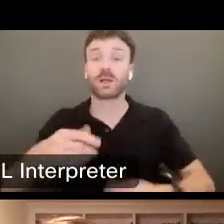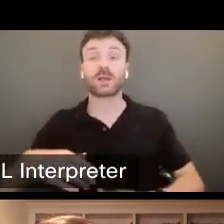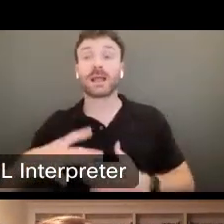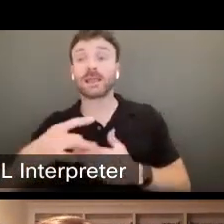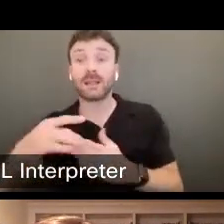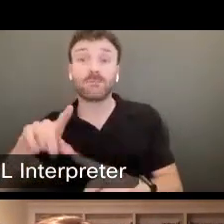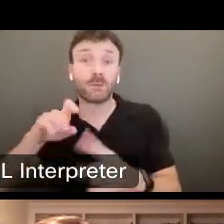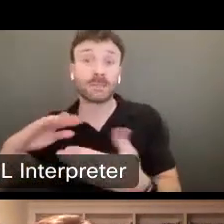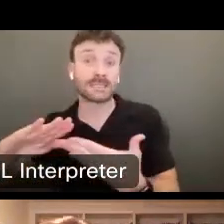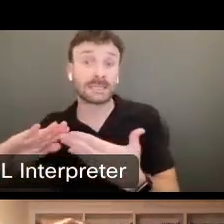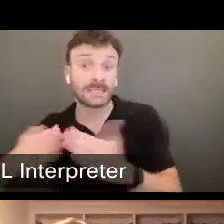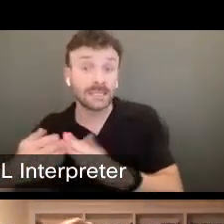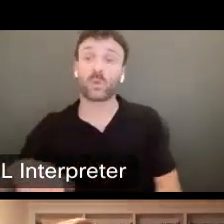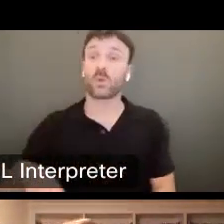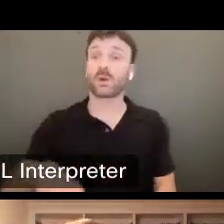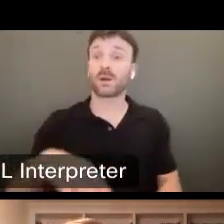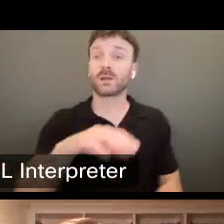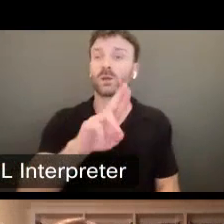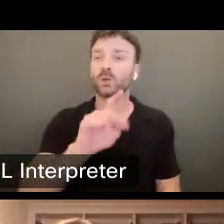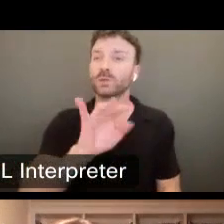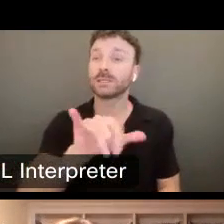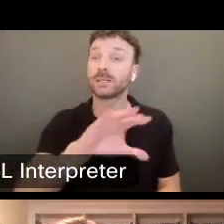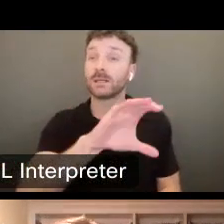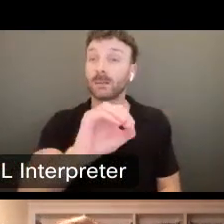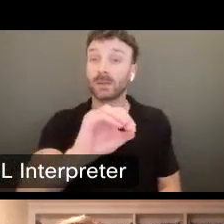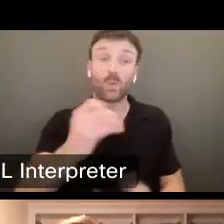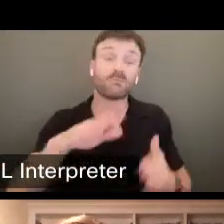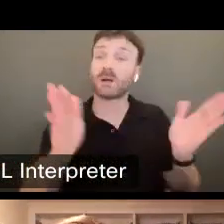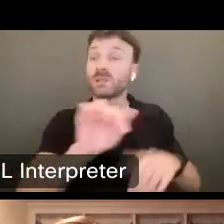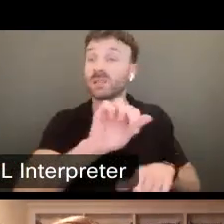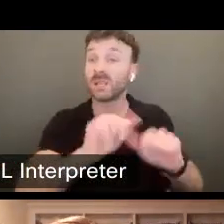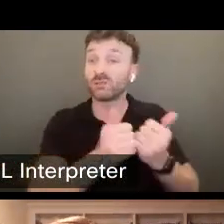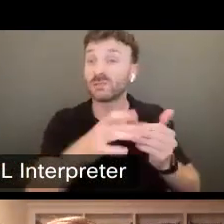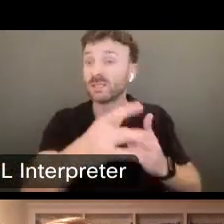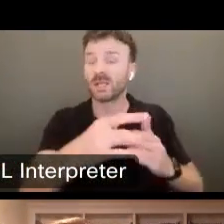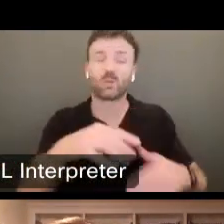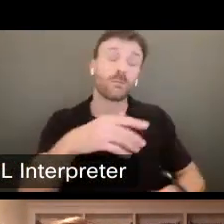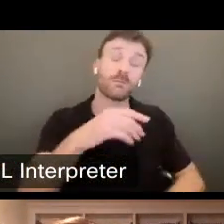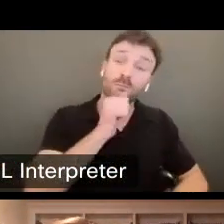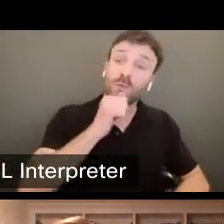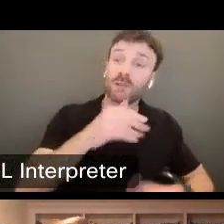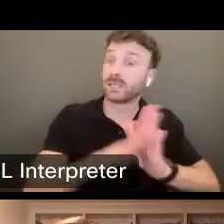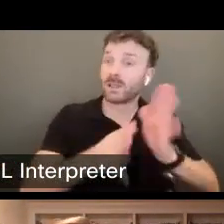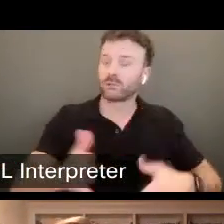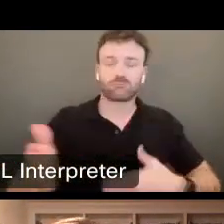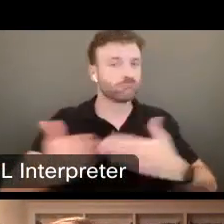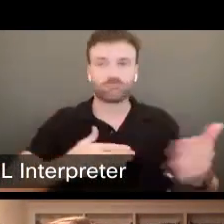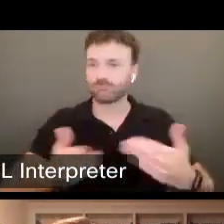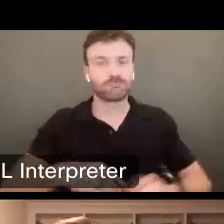or led by another public agency or a private developer. So we know we still have a lot of work to do to ensure